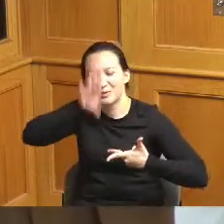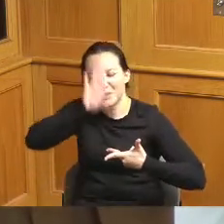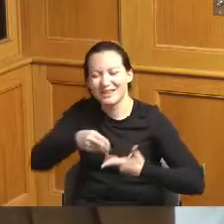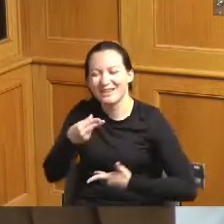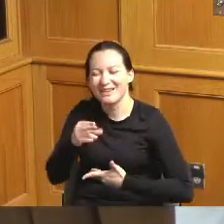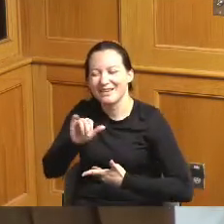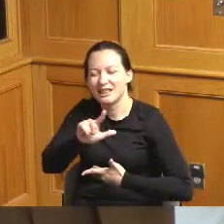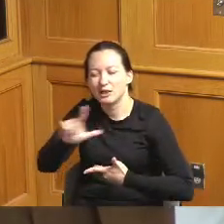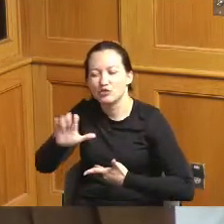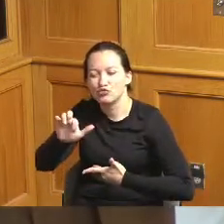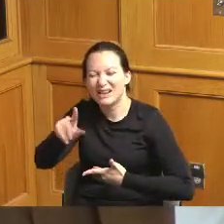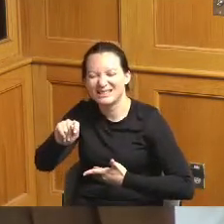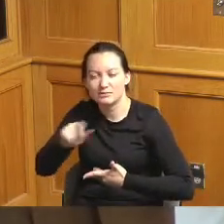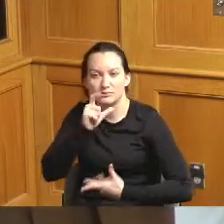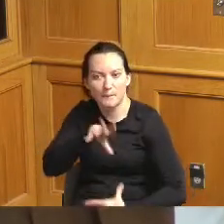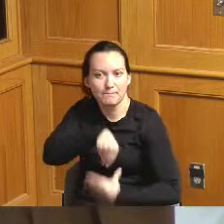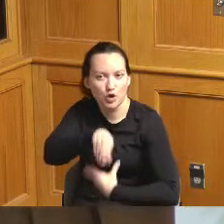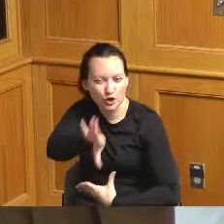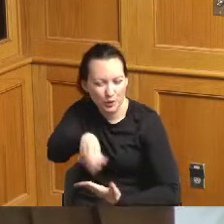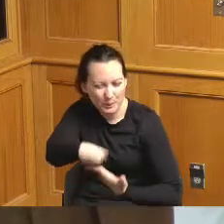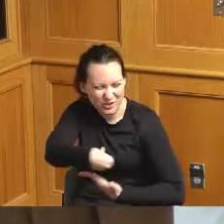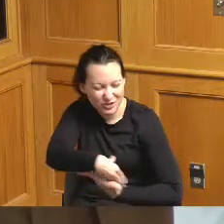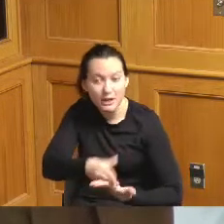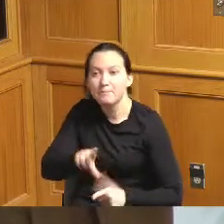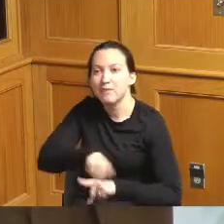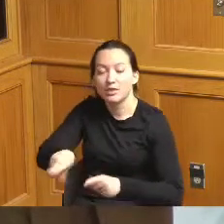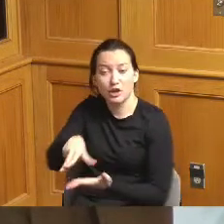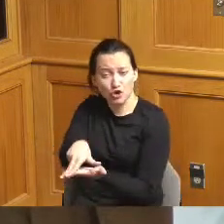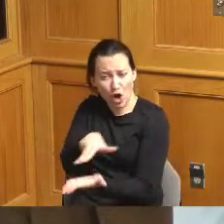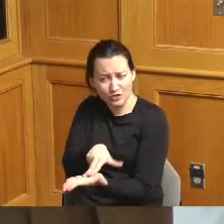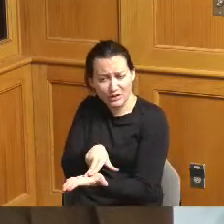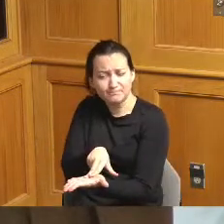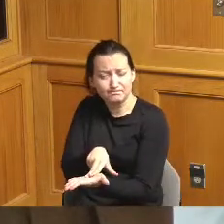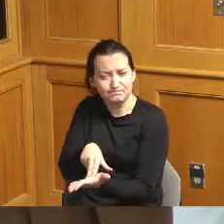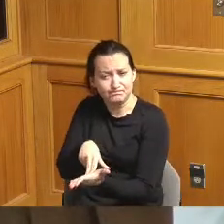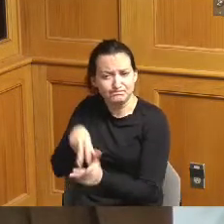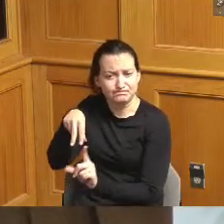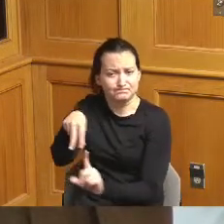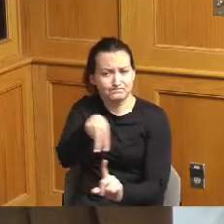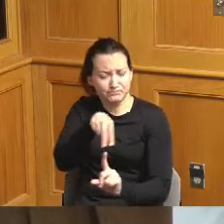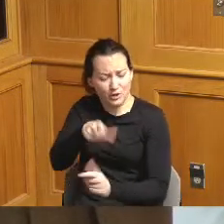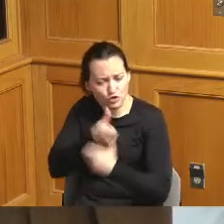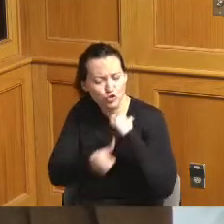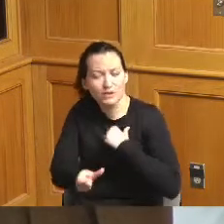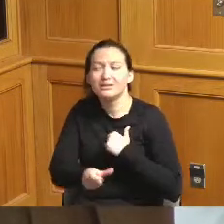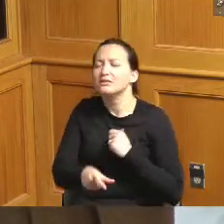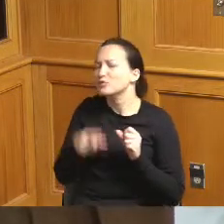is not part of your budget but the contract is under your purview and so could you provide us